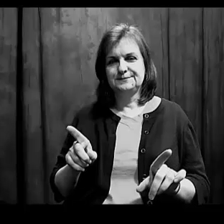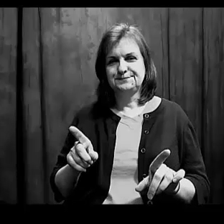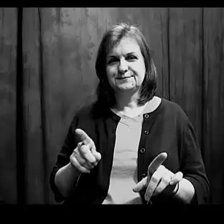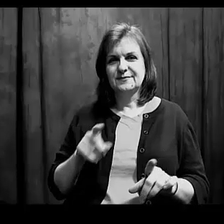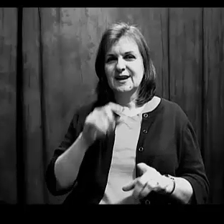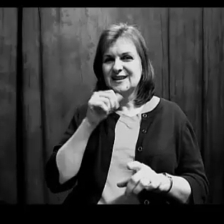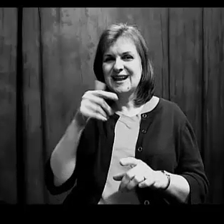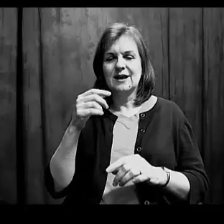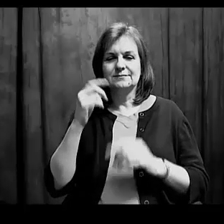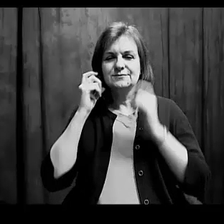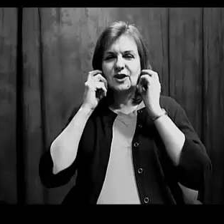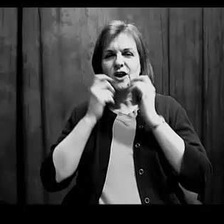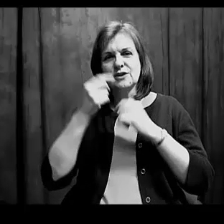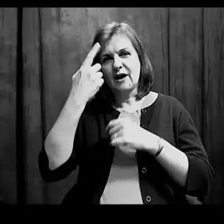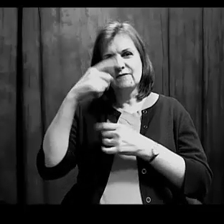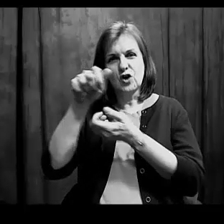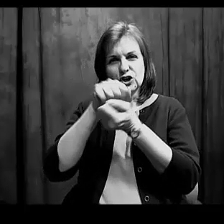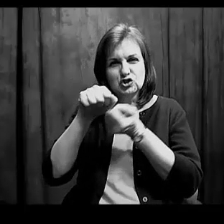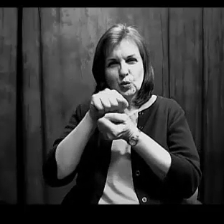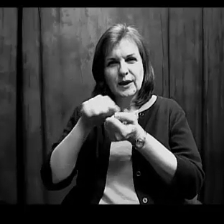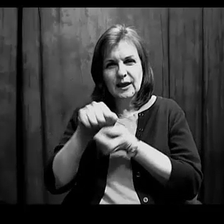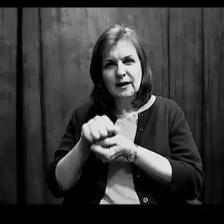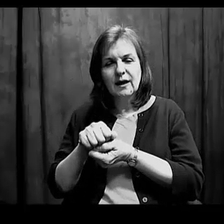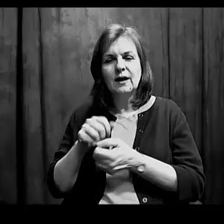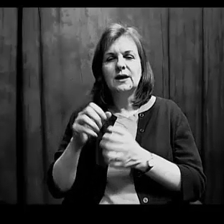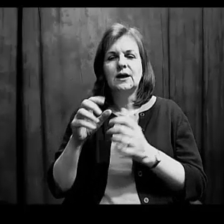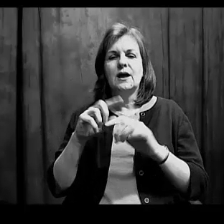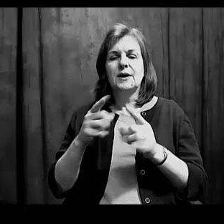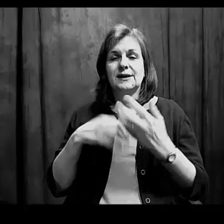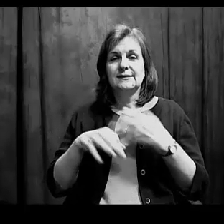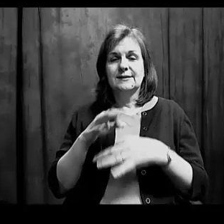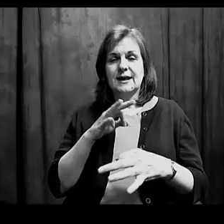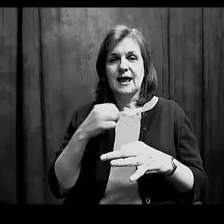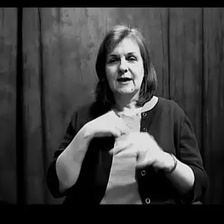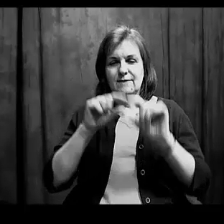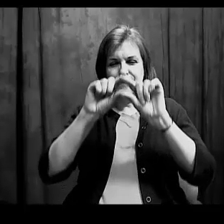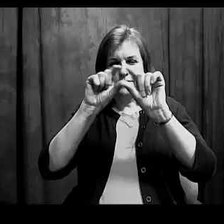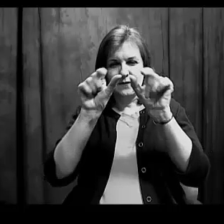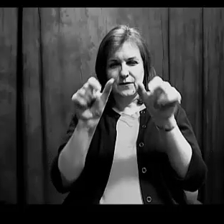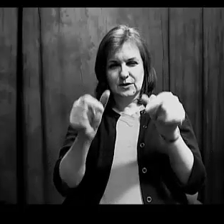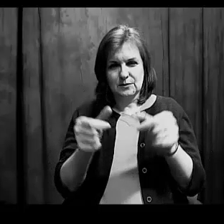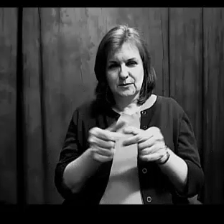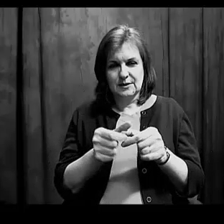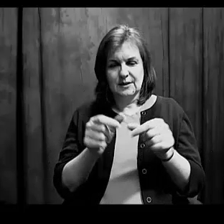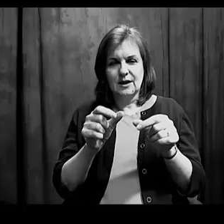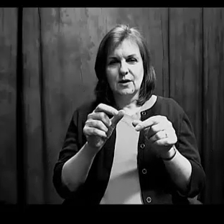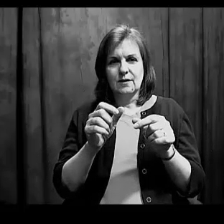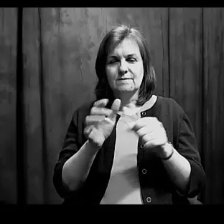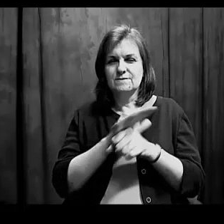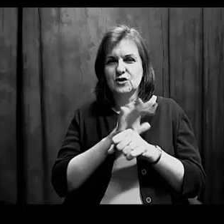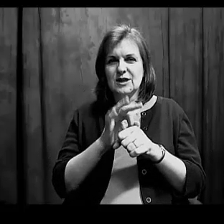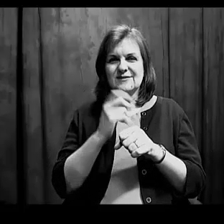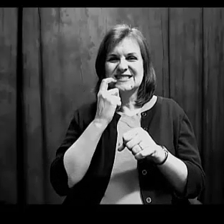that chewing kind of jaws that you have but instead has this disc with teeth